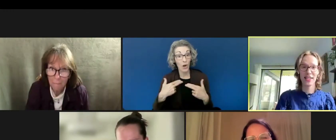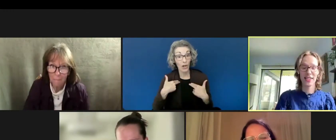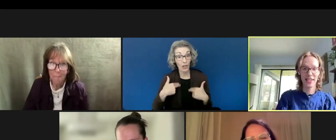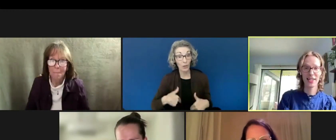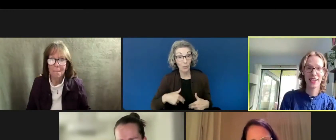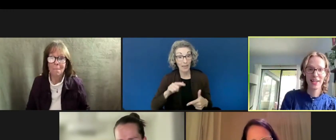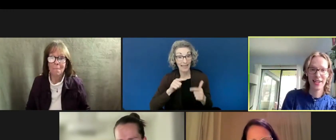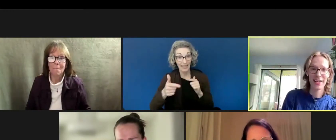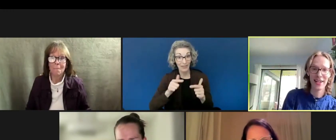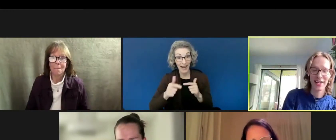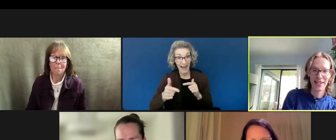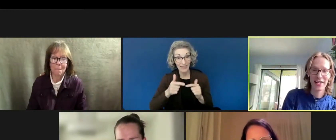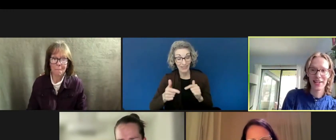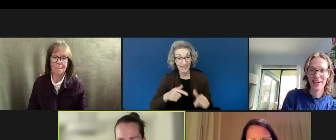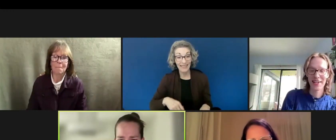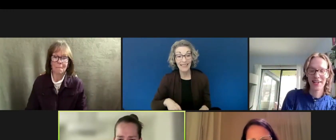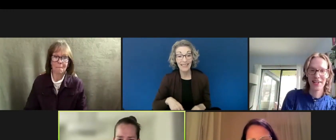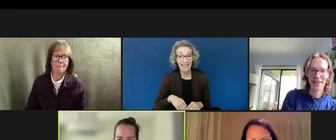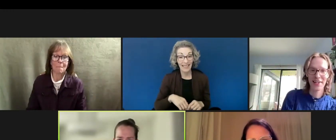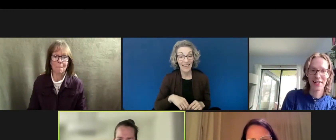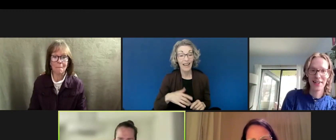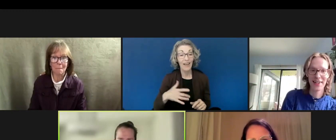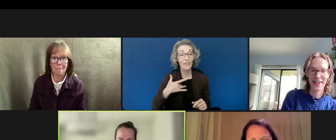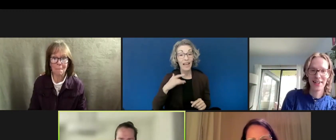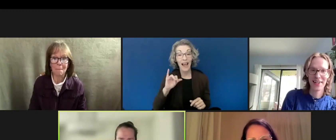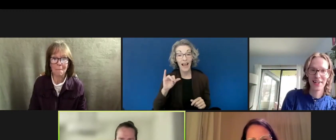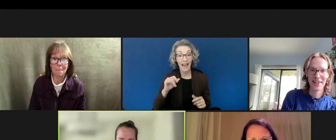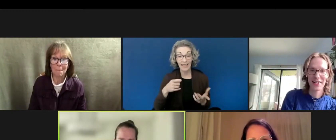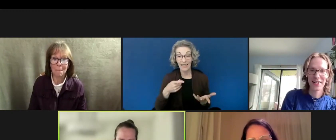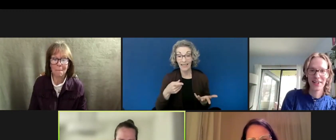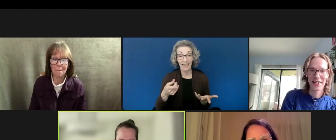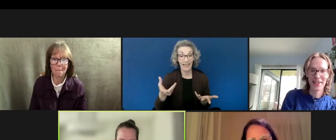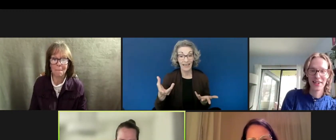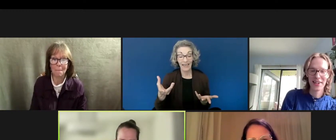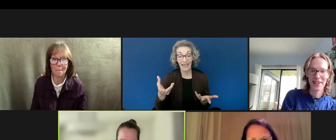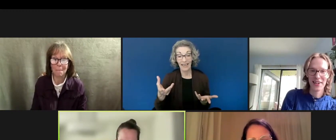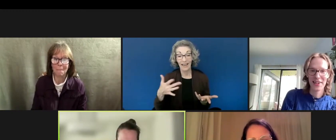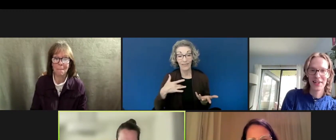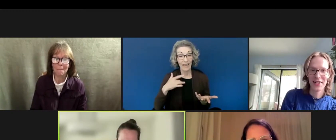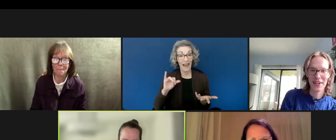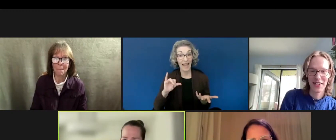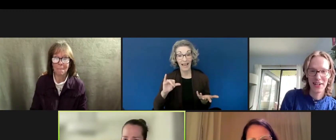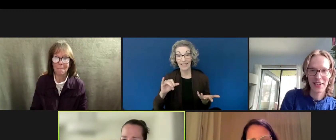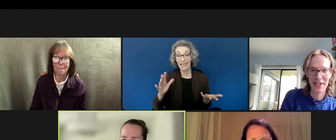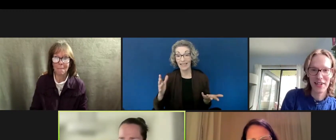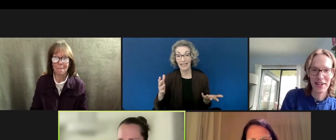And I feel like you're kind of trusting me a little bit more,